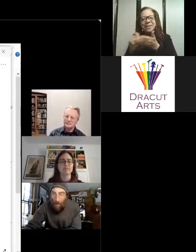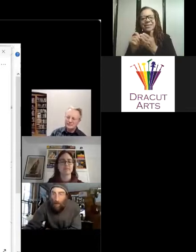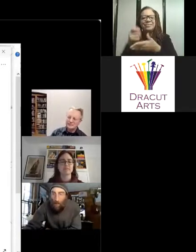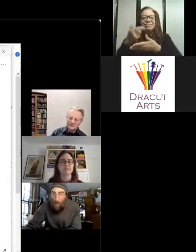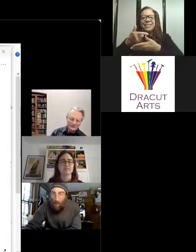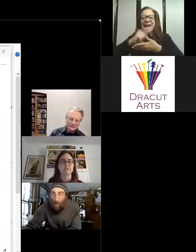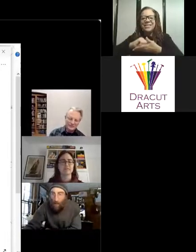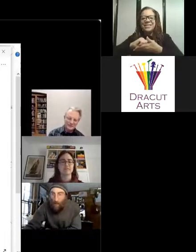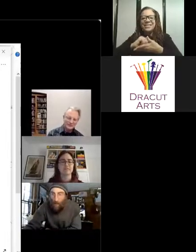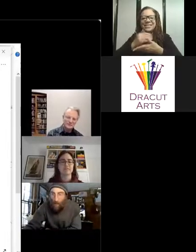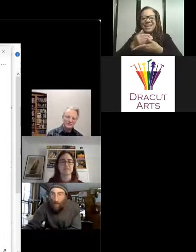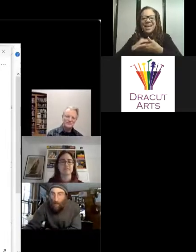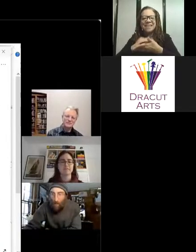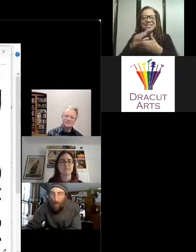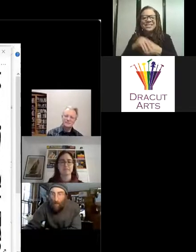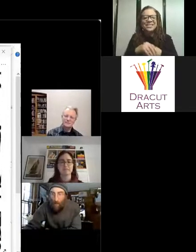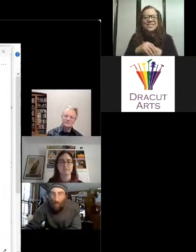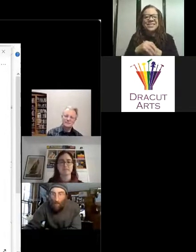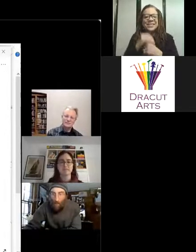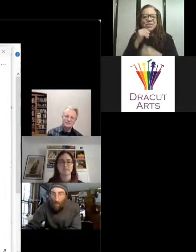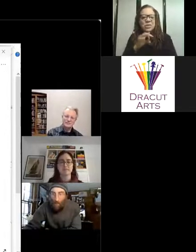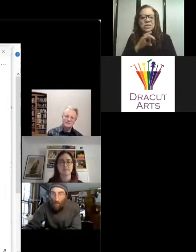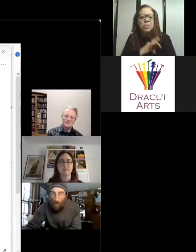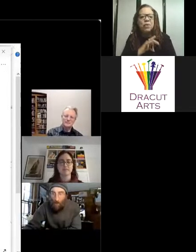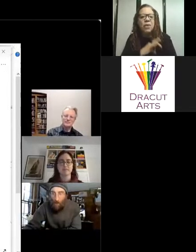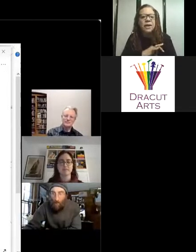oh, there's my little credit, there in the corner, that story comes from the